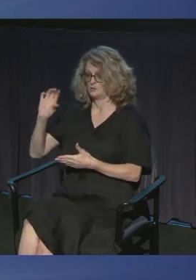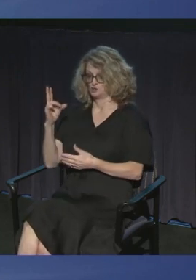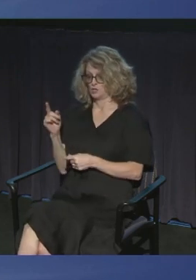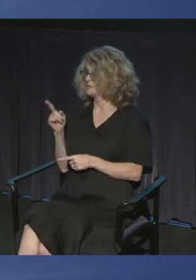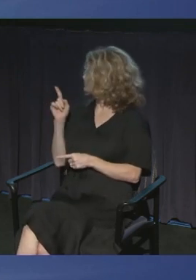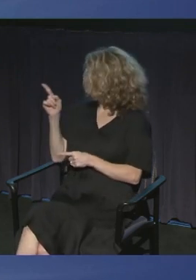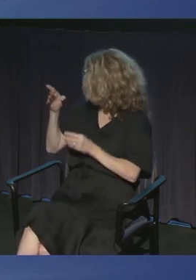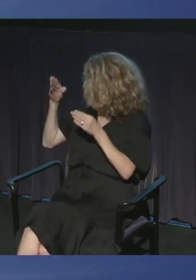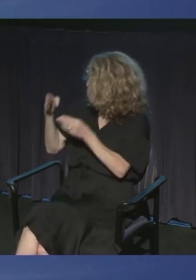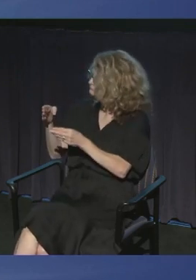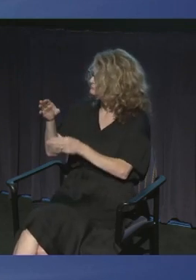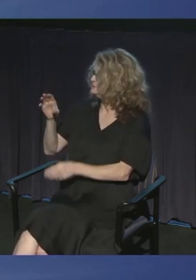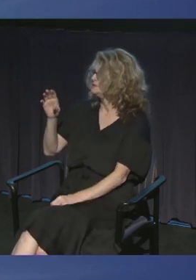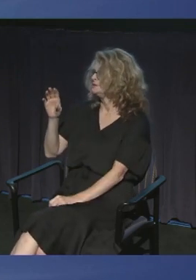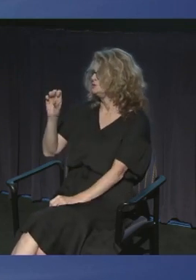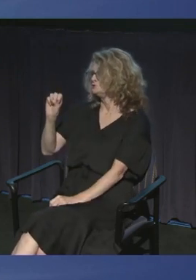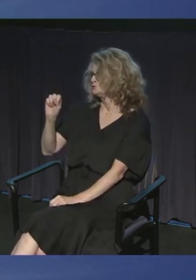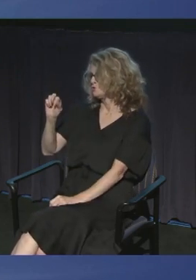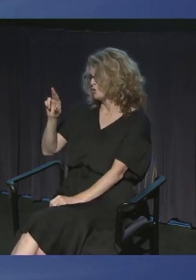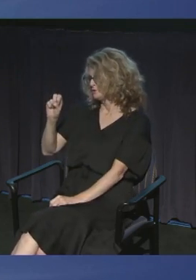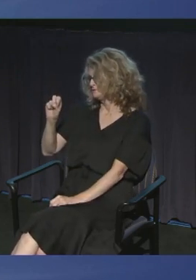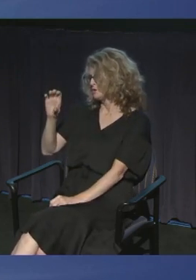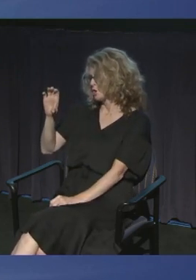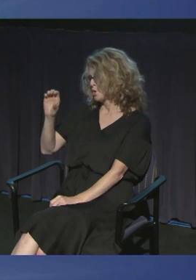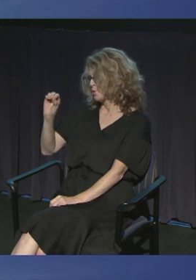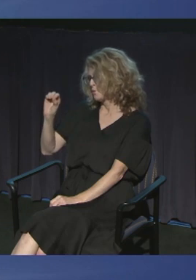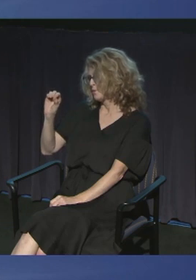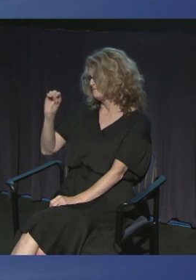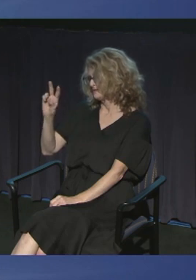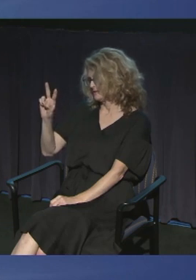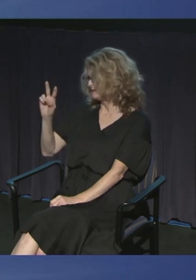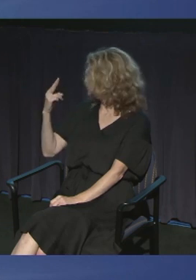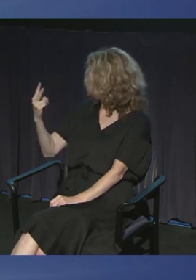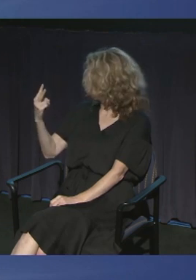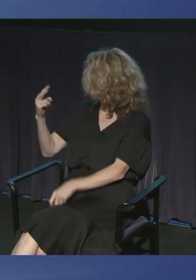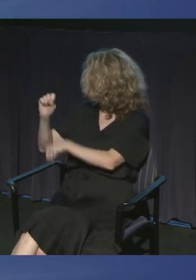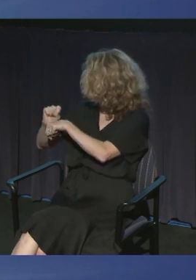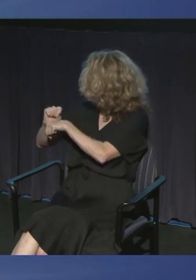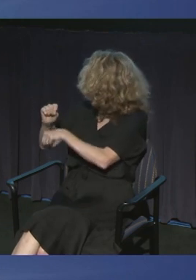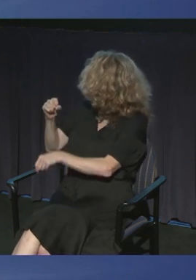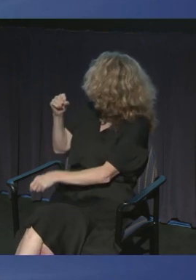DID ALL THE SARS-COV2 WORK.